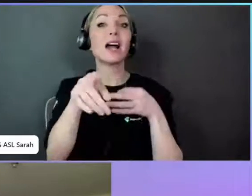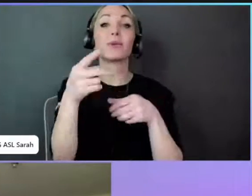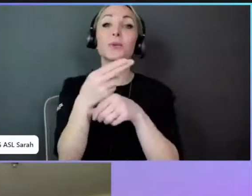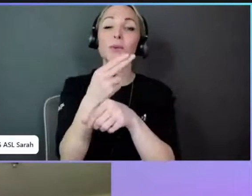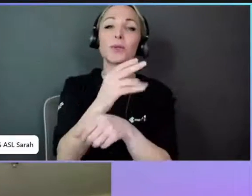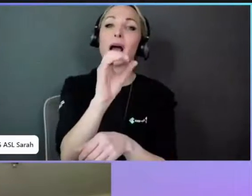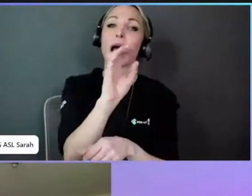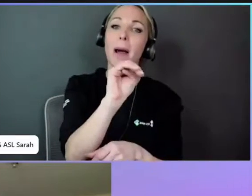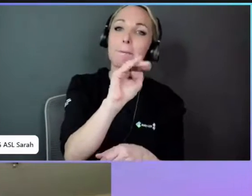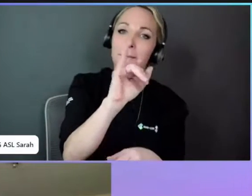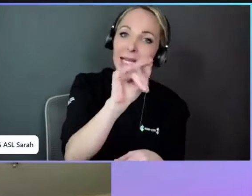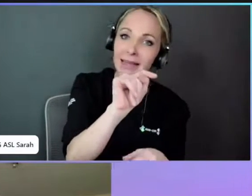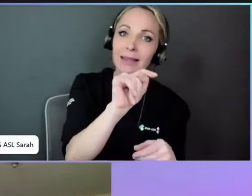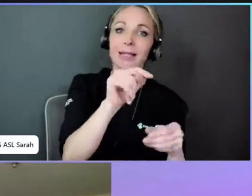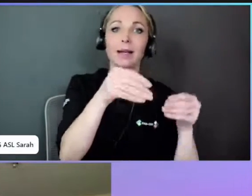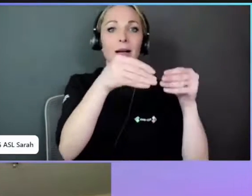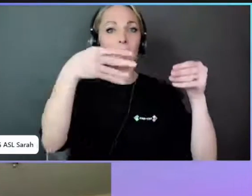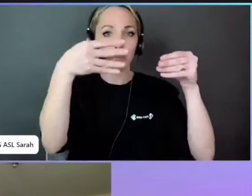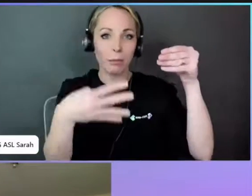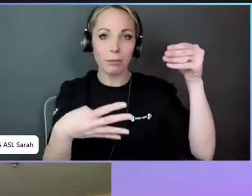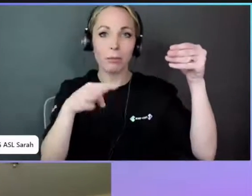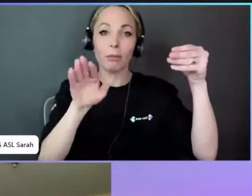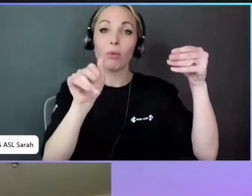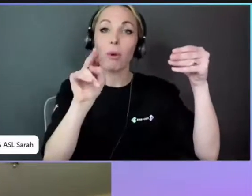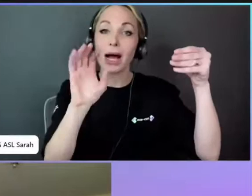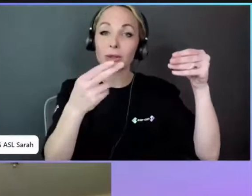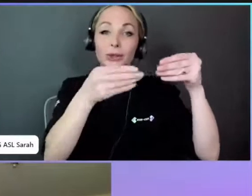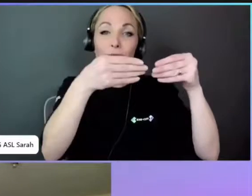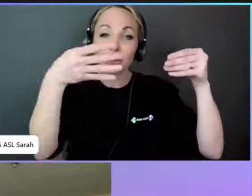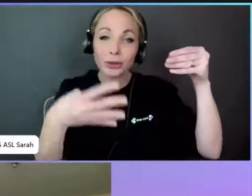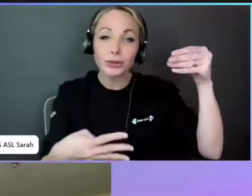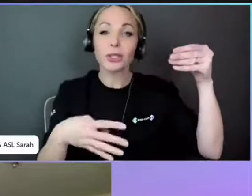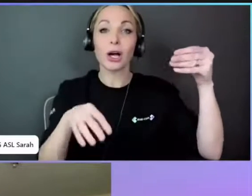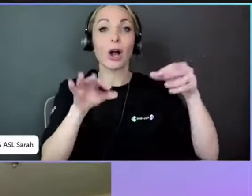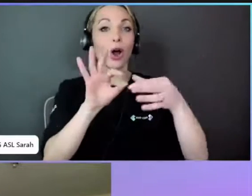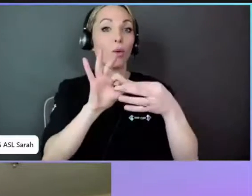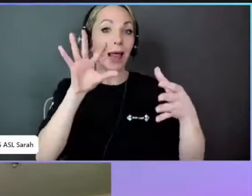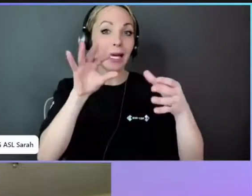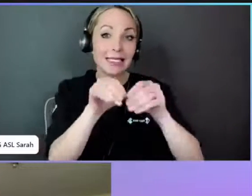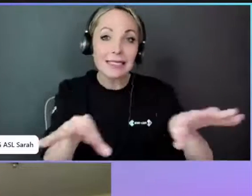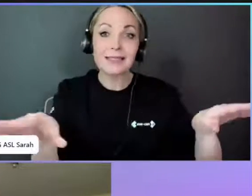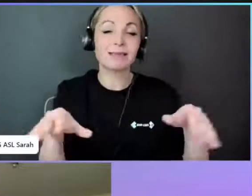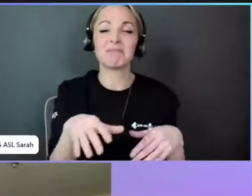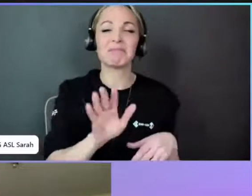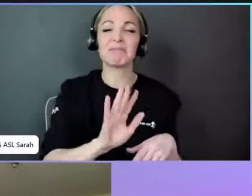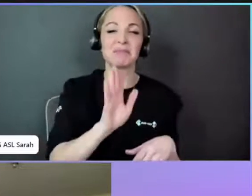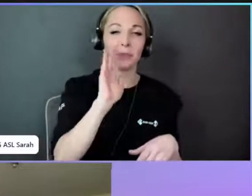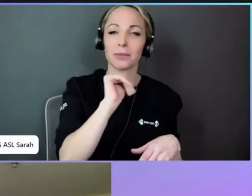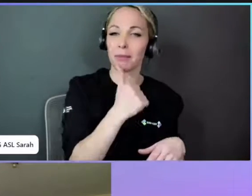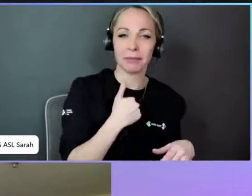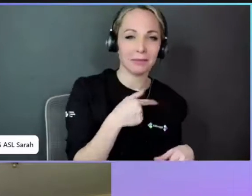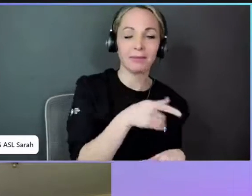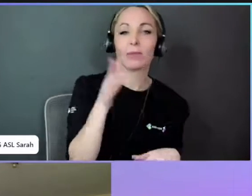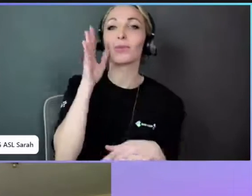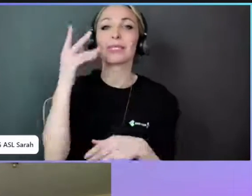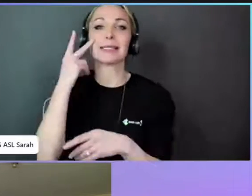you're simply gonna see runs. So as the project changes, you'll still have comparison from one run to the previous.